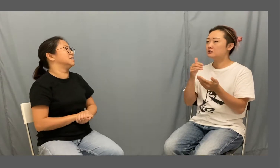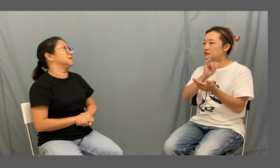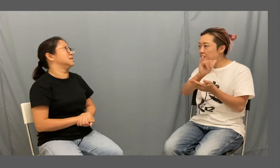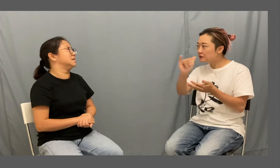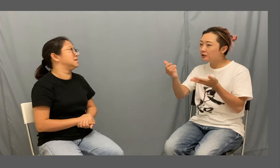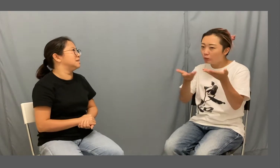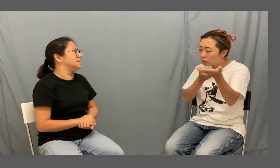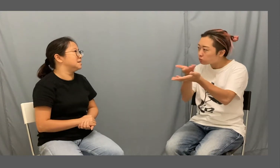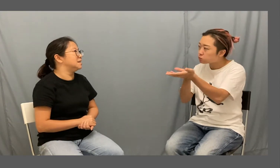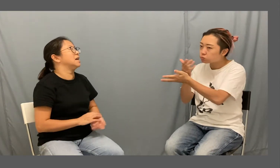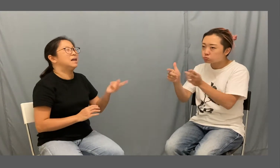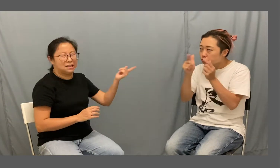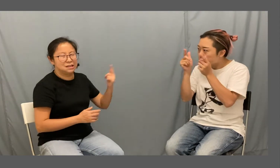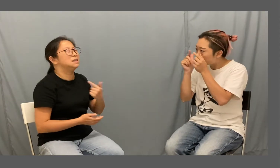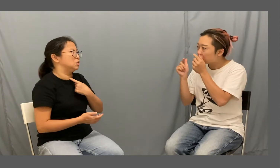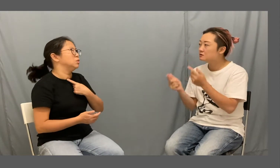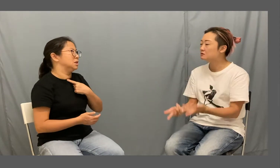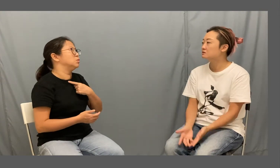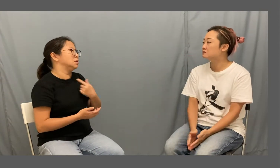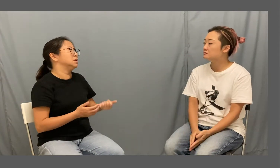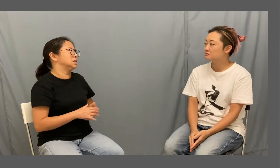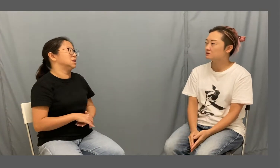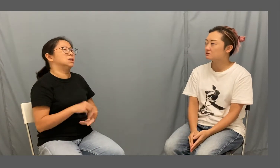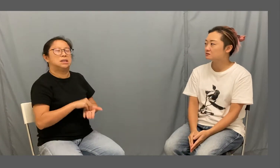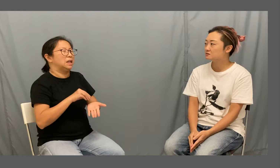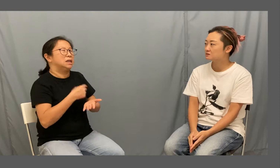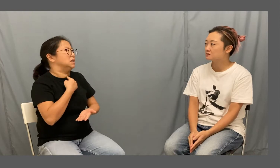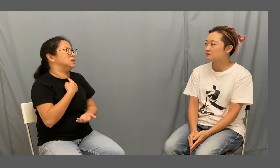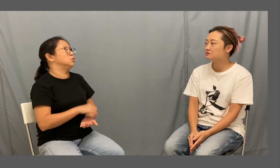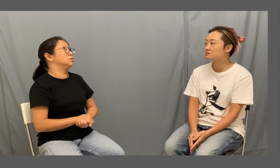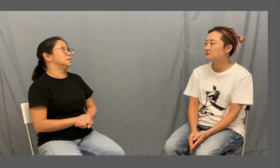Cat: We should immerse ourselves to different Deaf communities Lisa: Absolutely yes